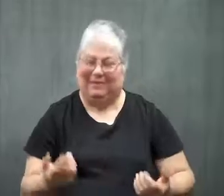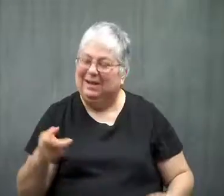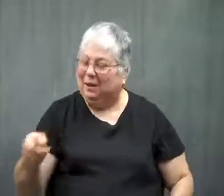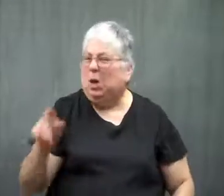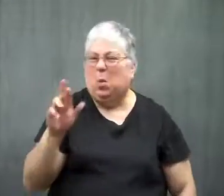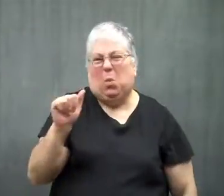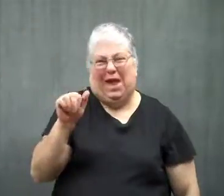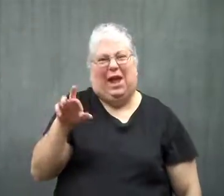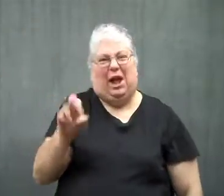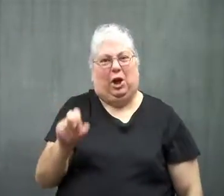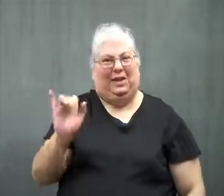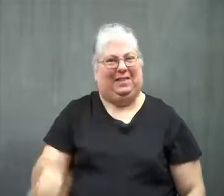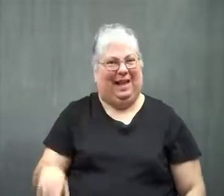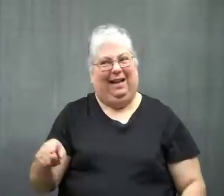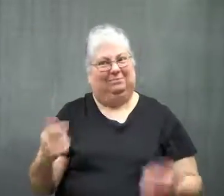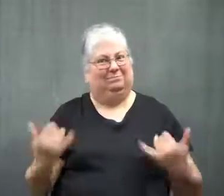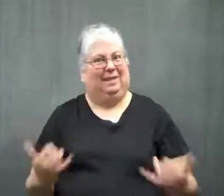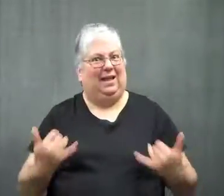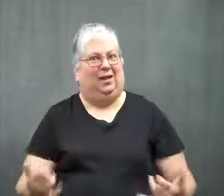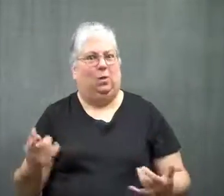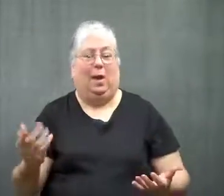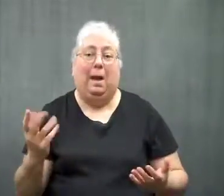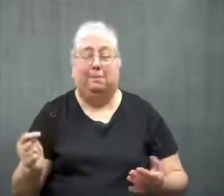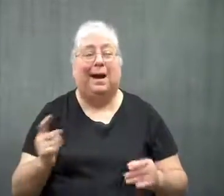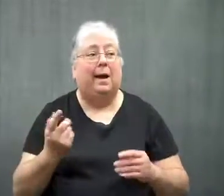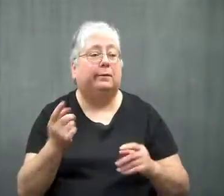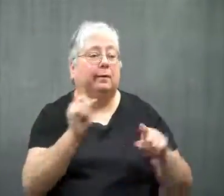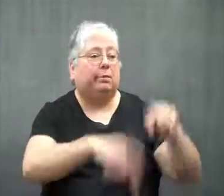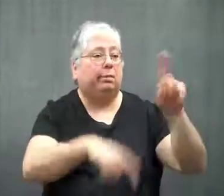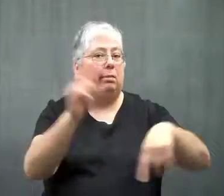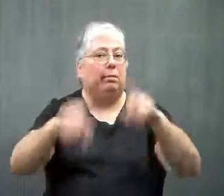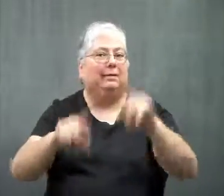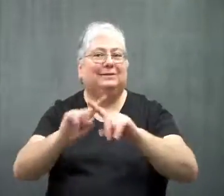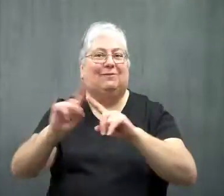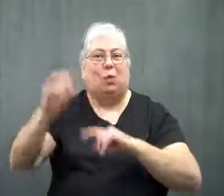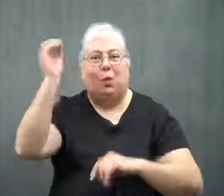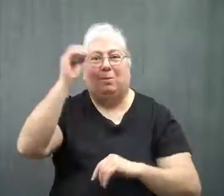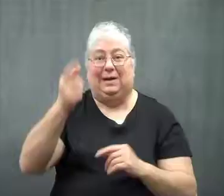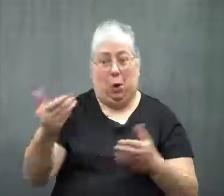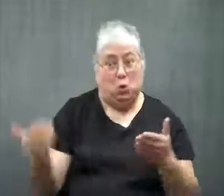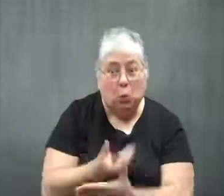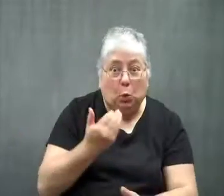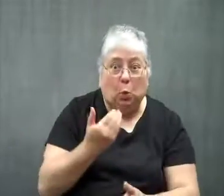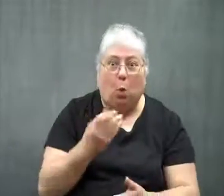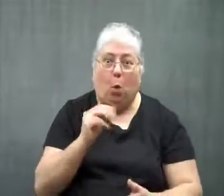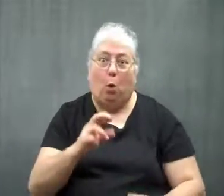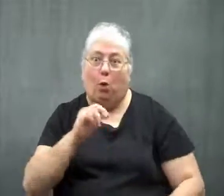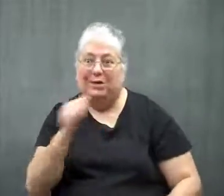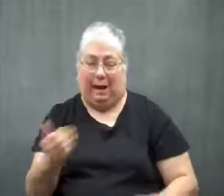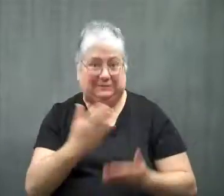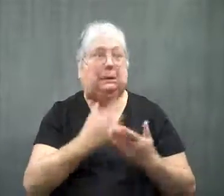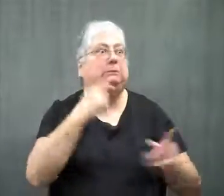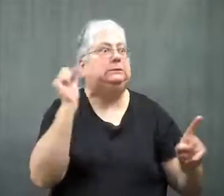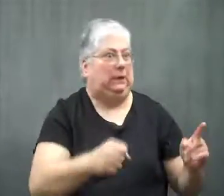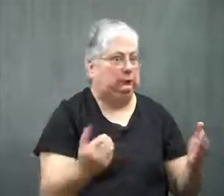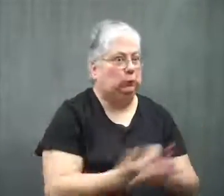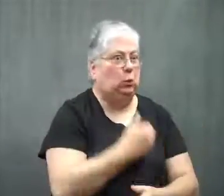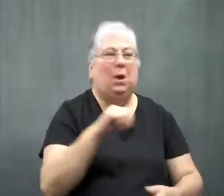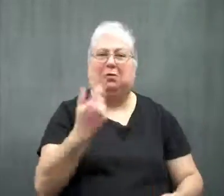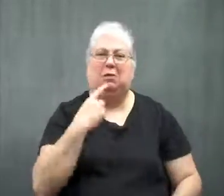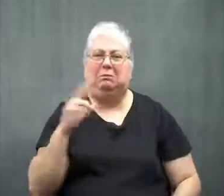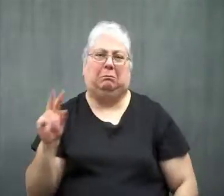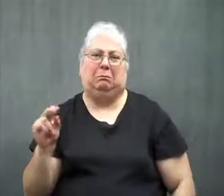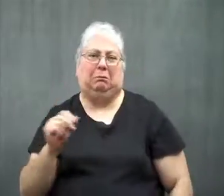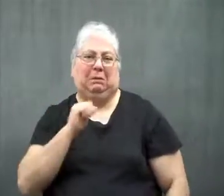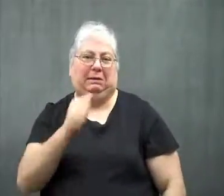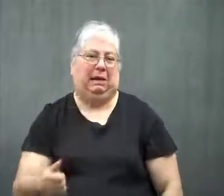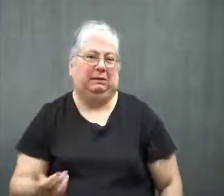It's a rare strain. There's a difference of opinion as to whether or not it is new.